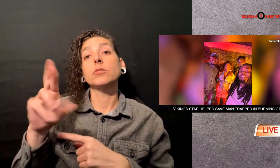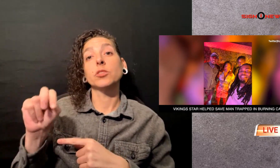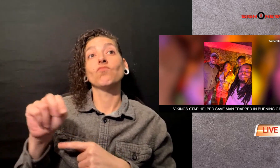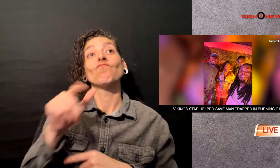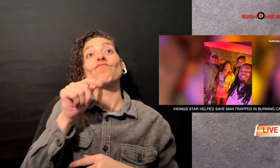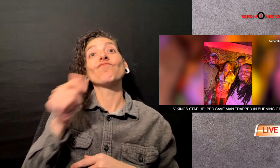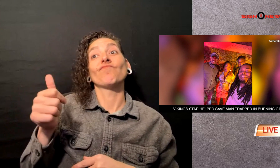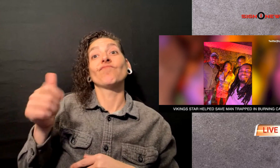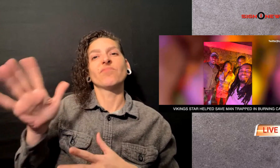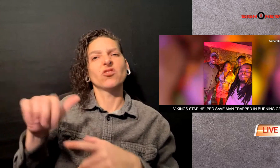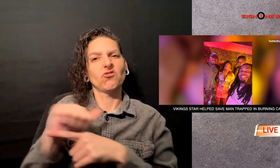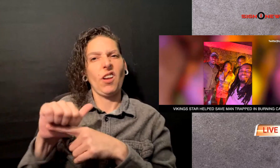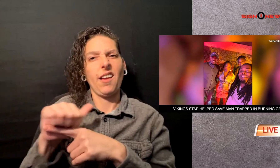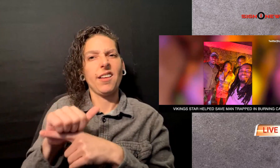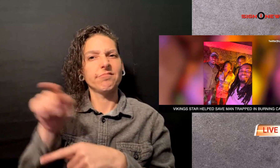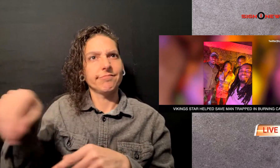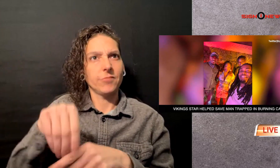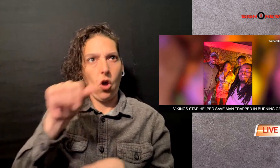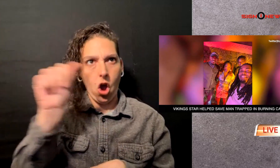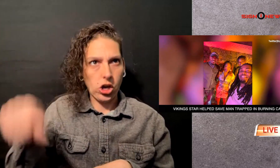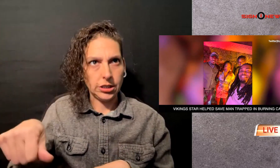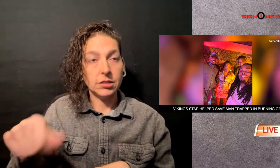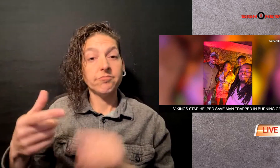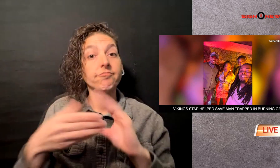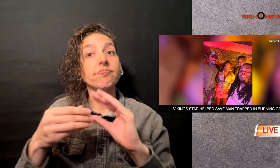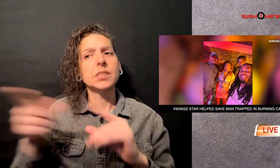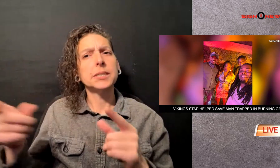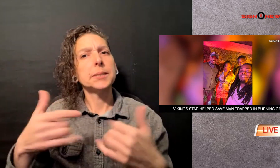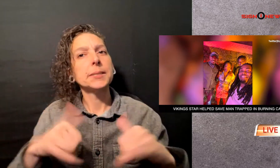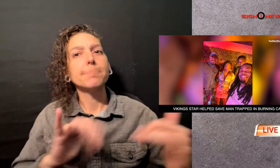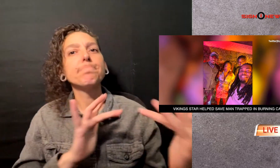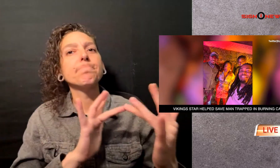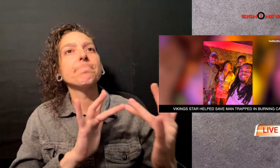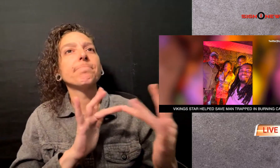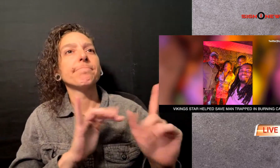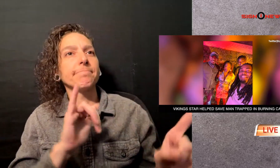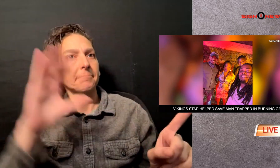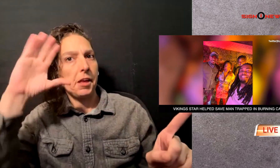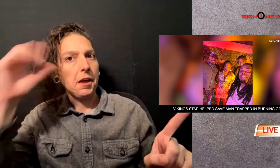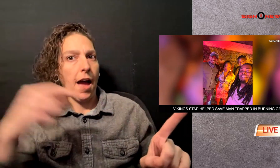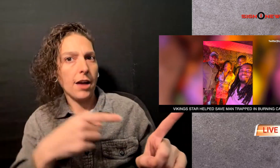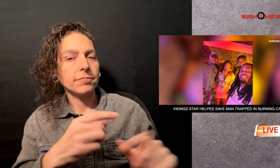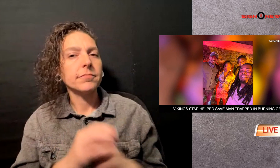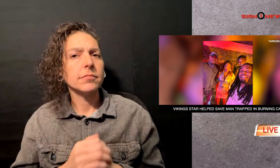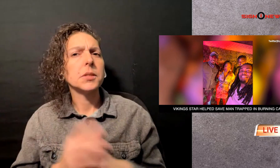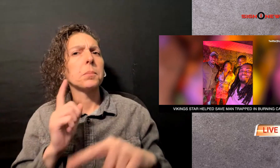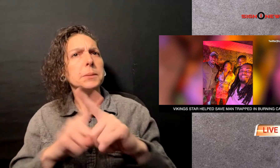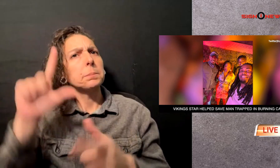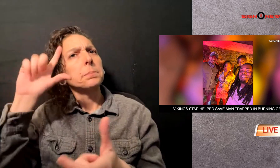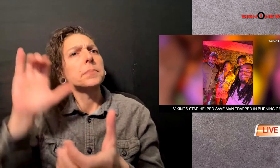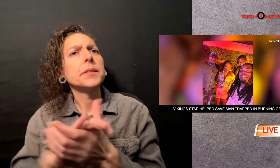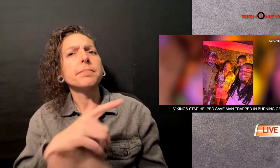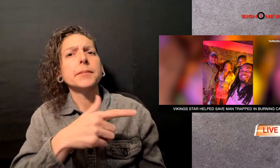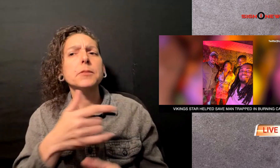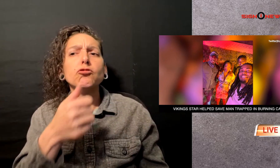Austin said he has been in contact with the man and believes he suffered minor injuries